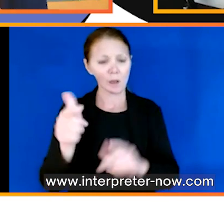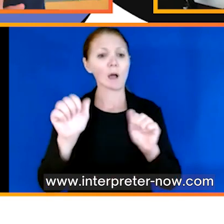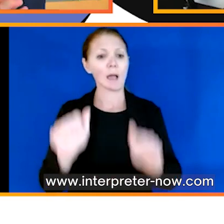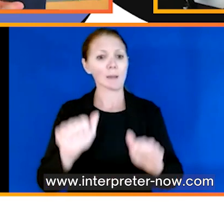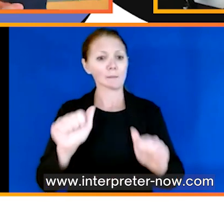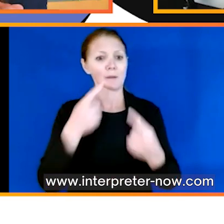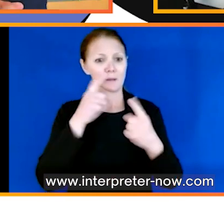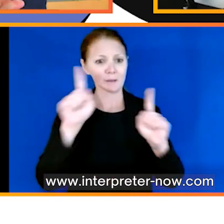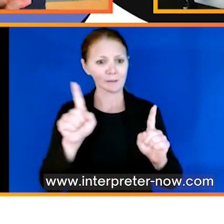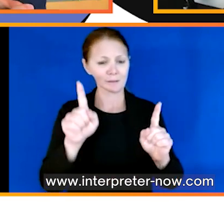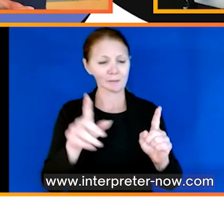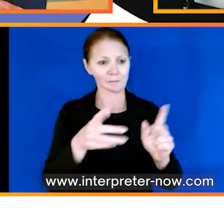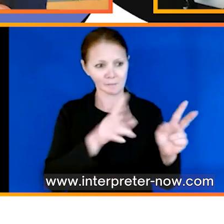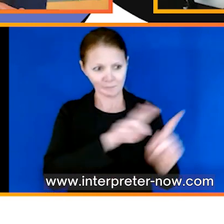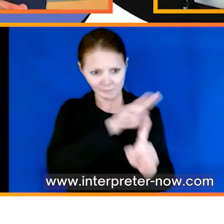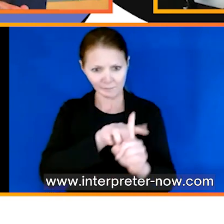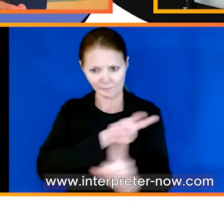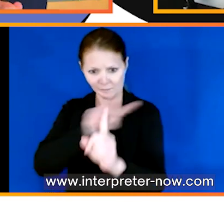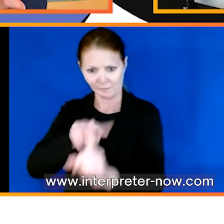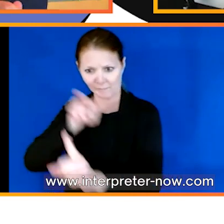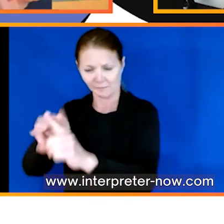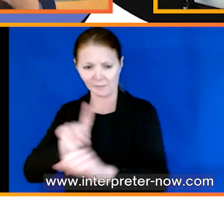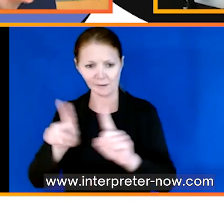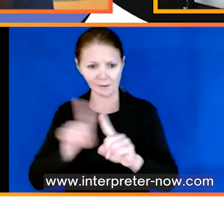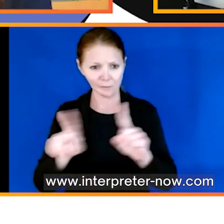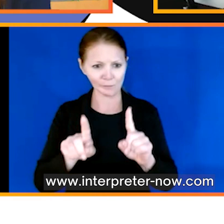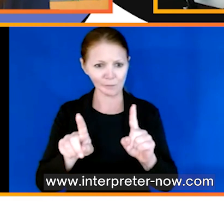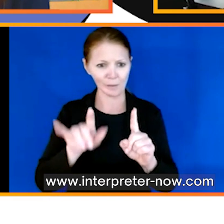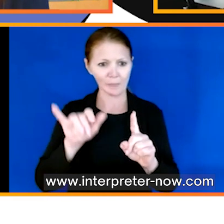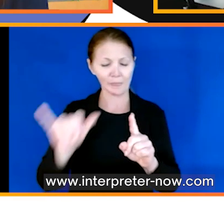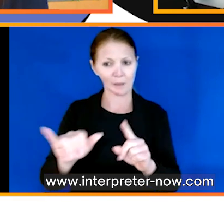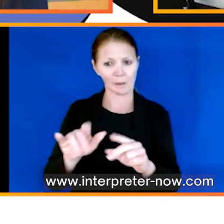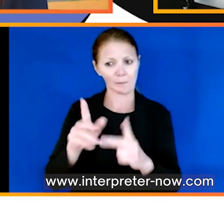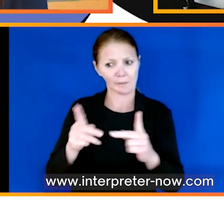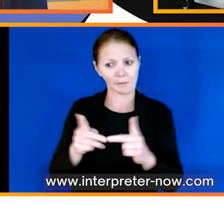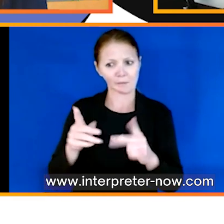The media, media wasn't talking about Diversity, Equity, and Inclusion very much until that